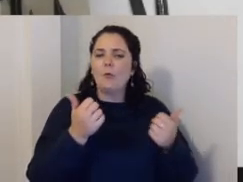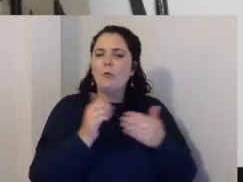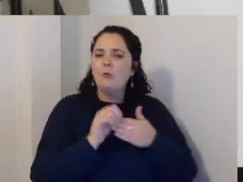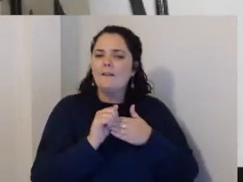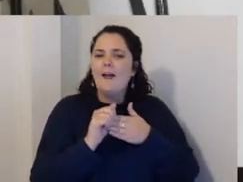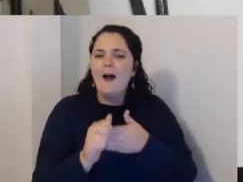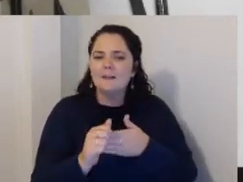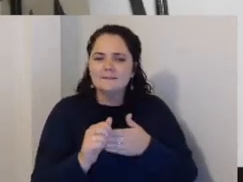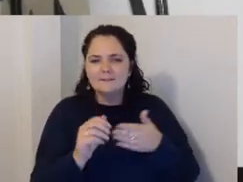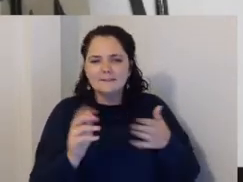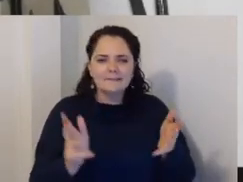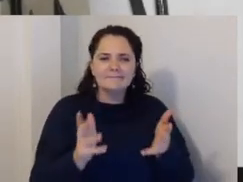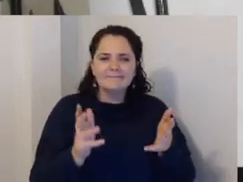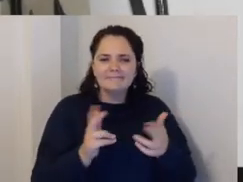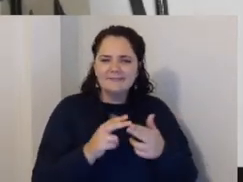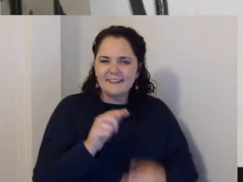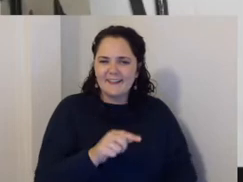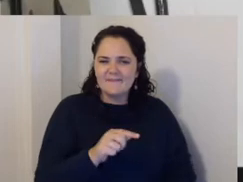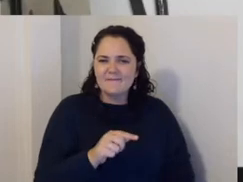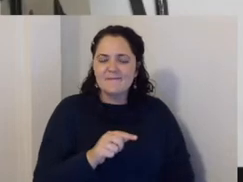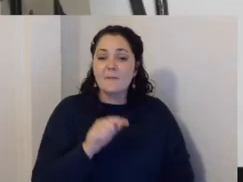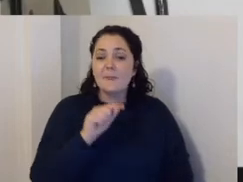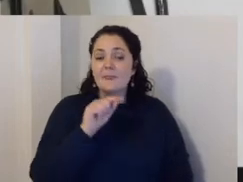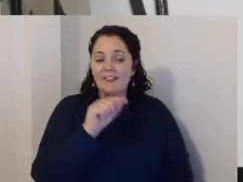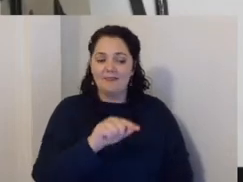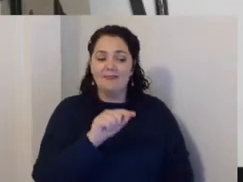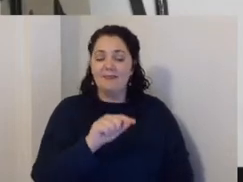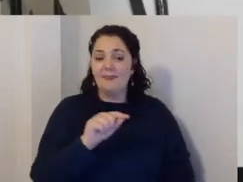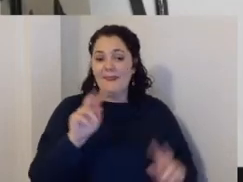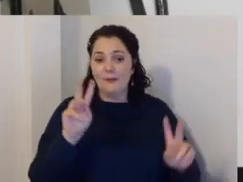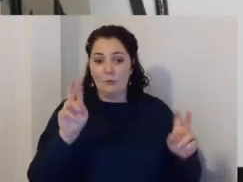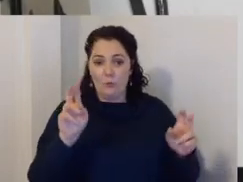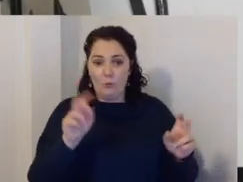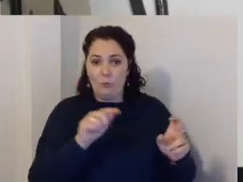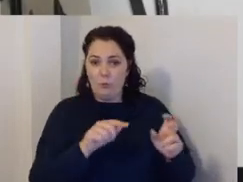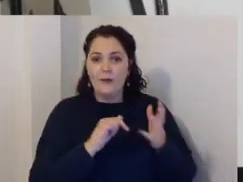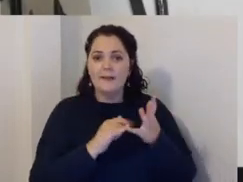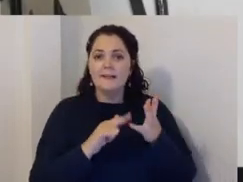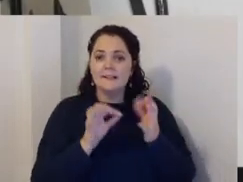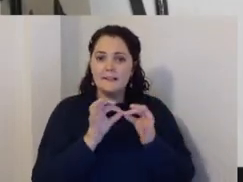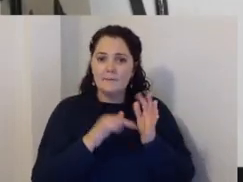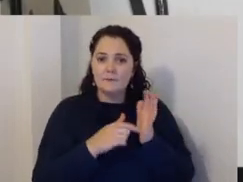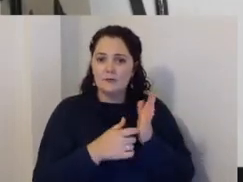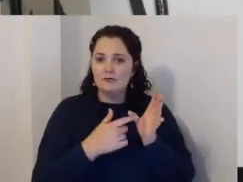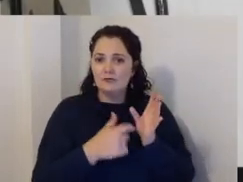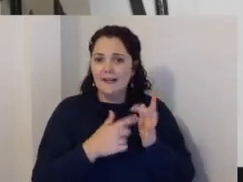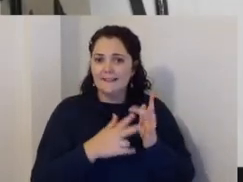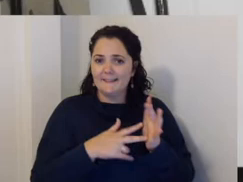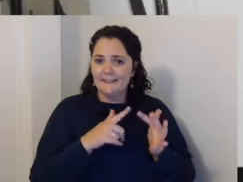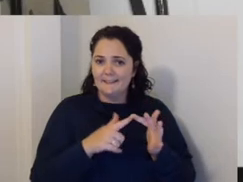Now oftentimes when people work using this method which is called subtractive drawing they just start drawing immediately with their erasers and they're trying to